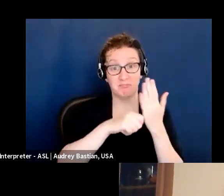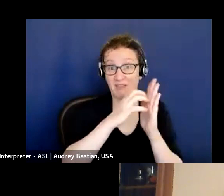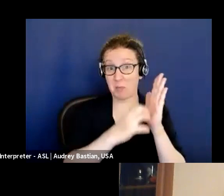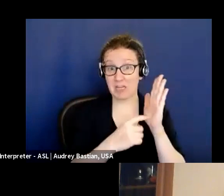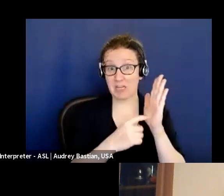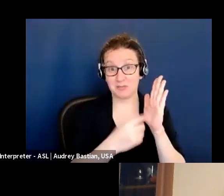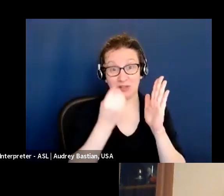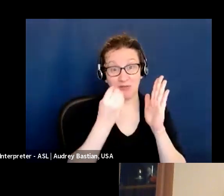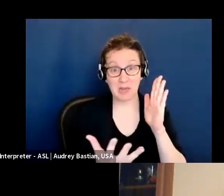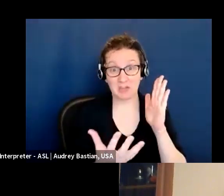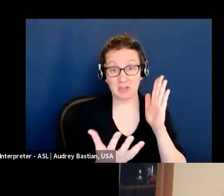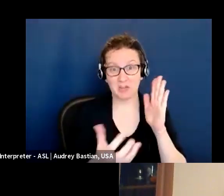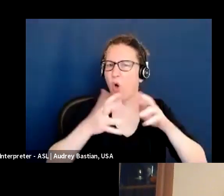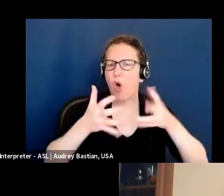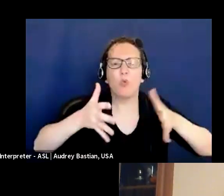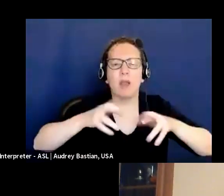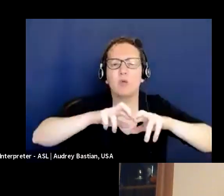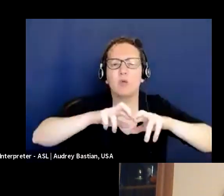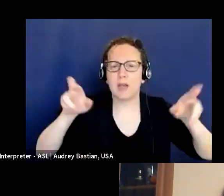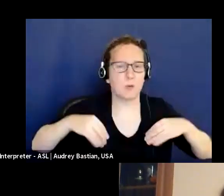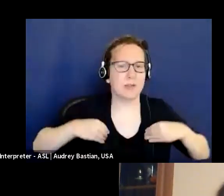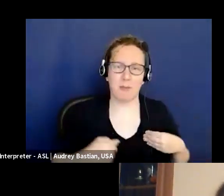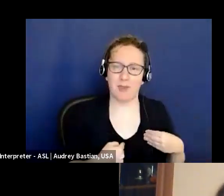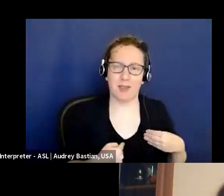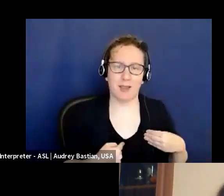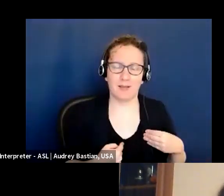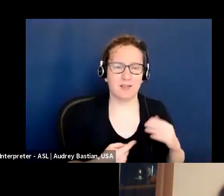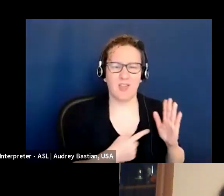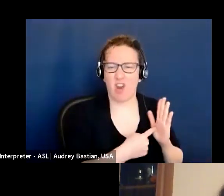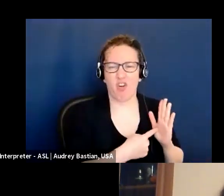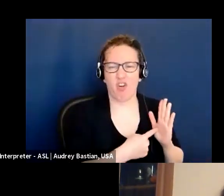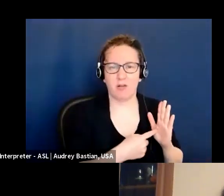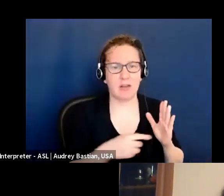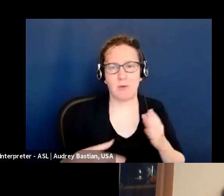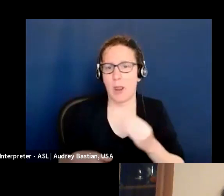they were ready to accept me, you know. >> JOHILENY MERAN: Yeah, that's great to